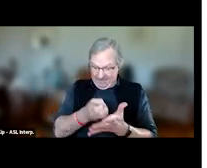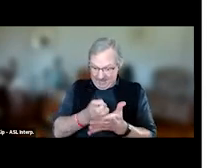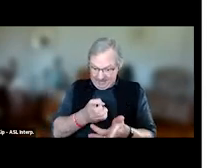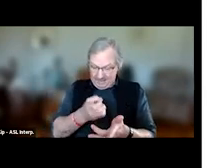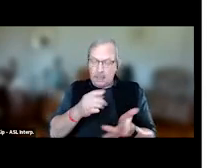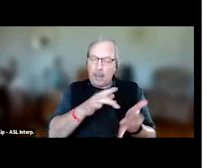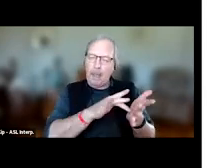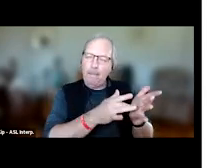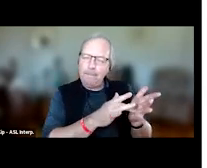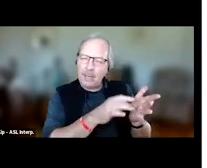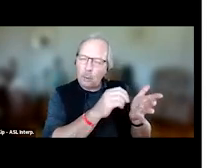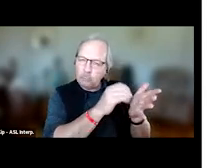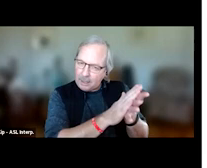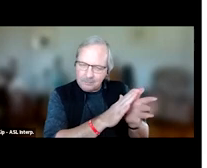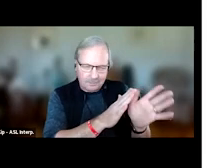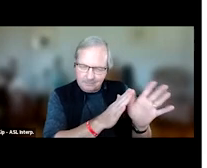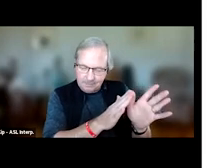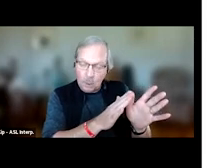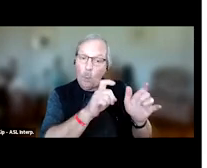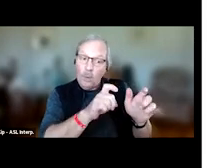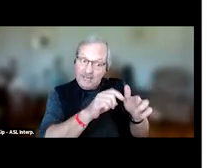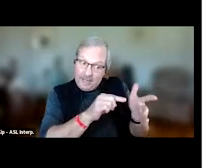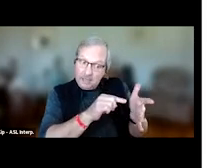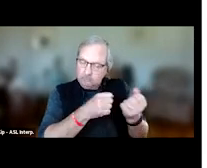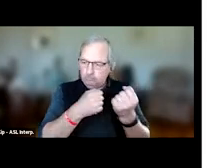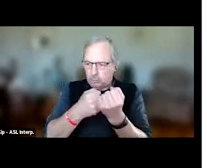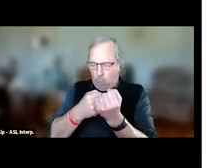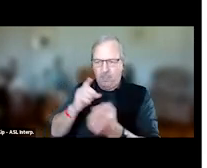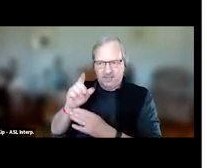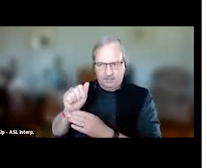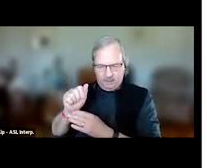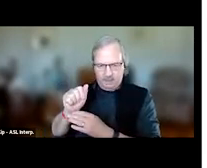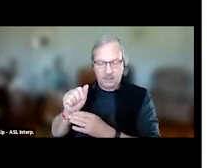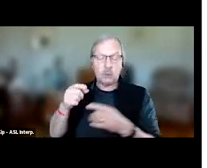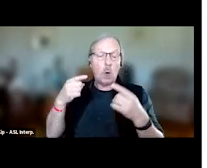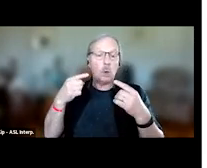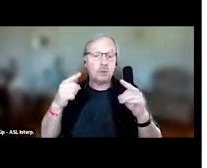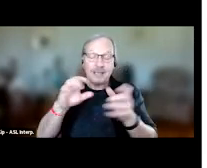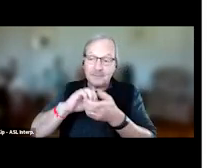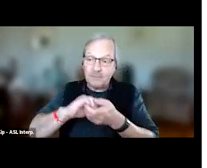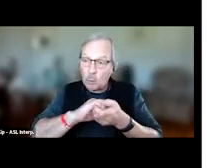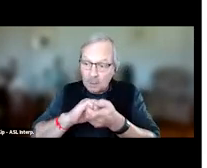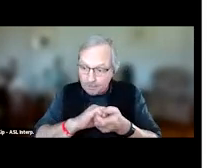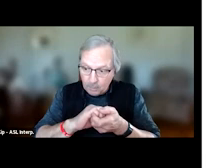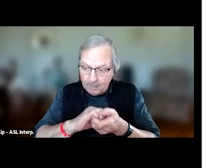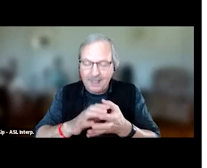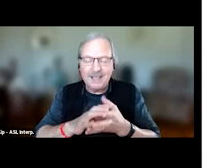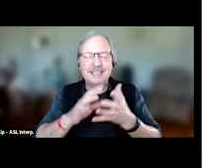but we need medical rights to substantiate the disability. So successful SOAR collaboration, at least in my mind is a lot about knowing